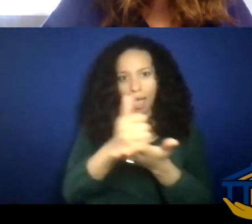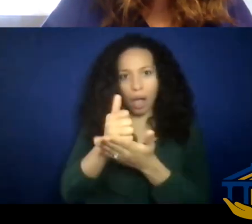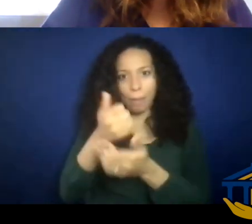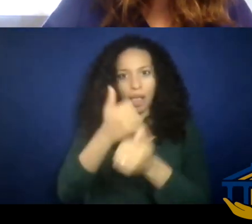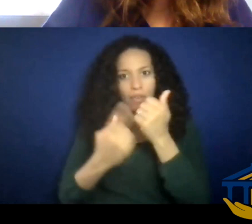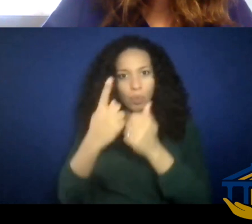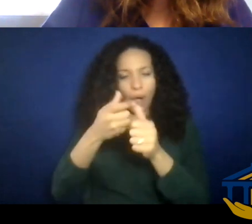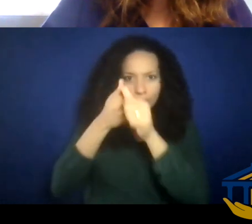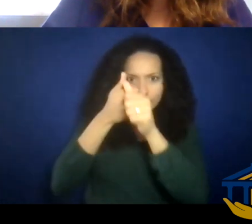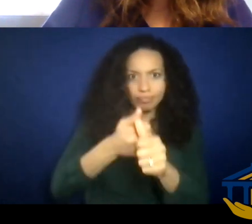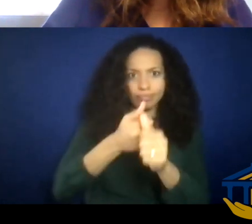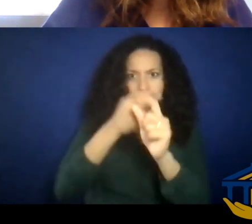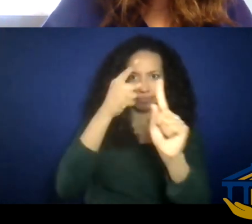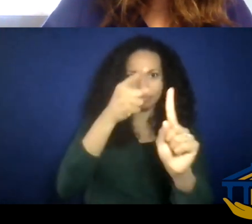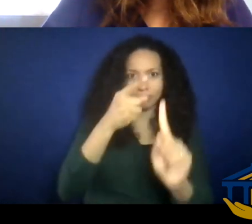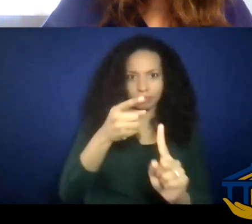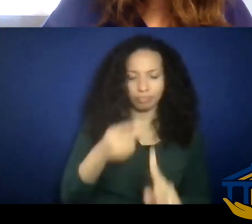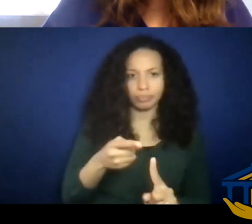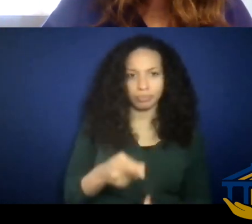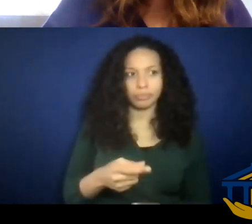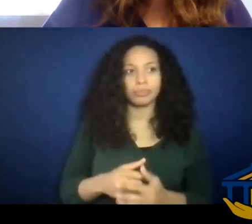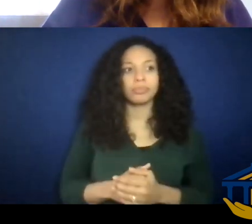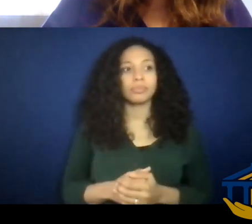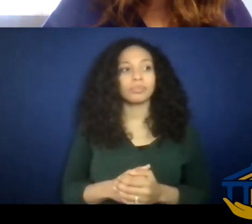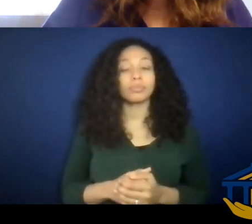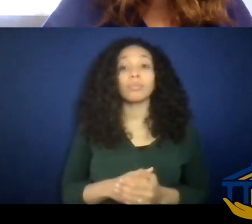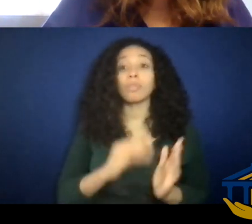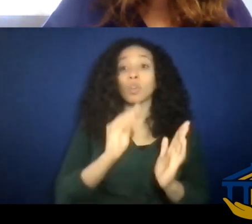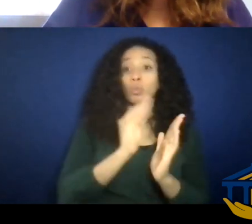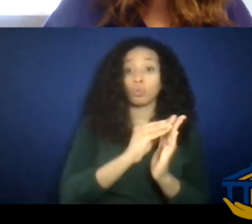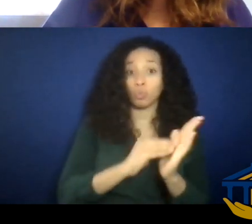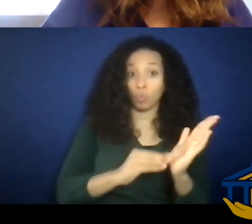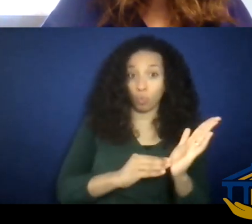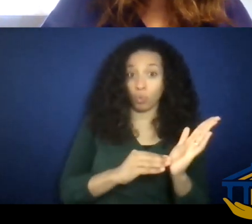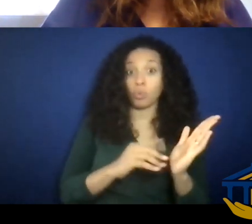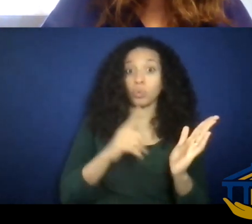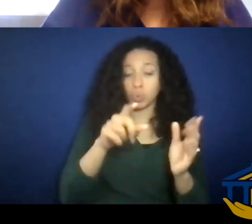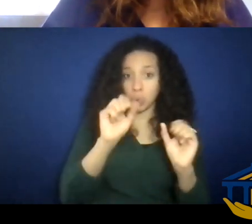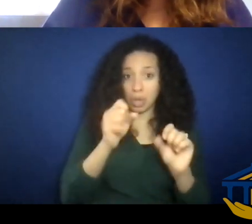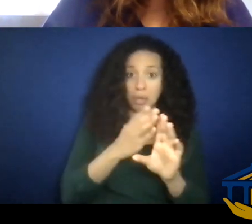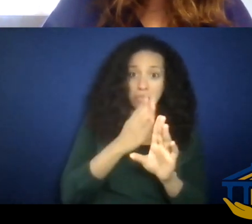Again, I talk about the note-taking. You can even share notes with the team and send them and say